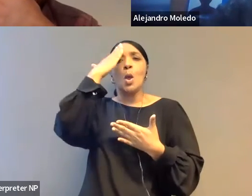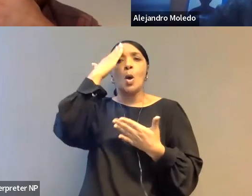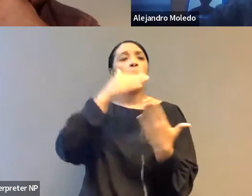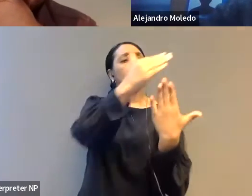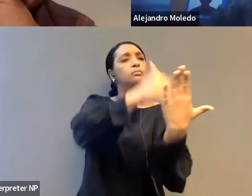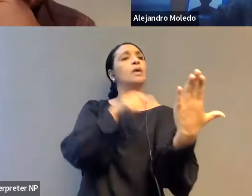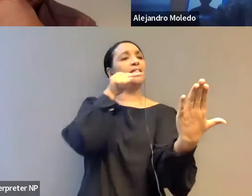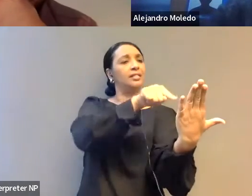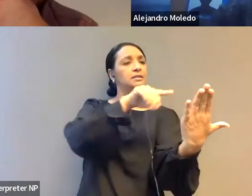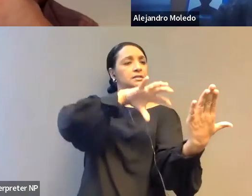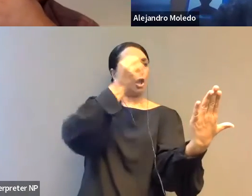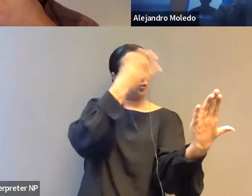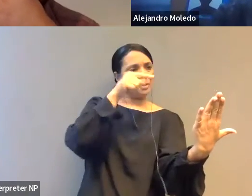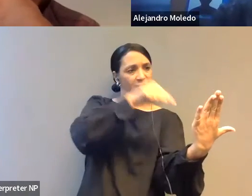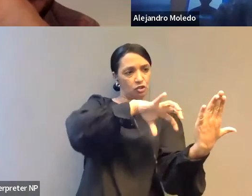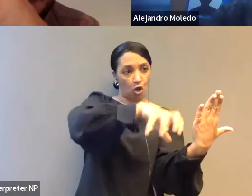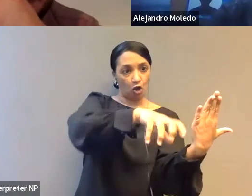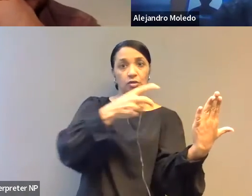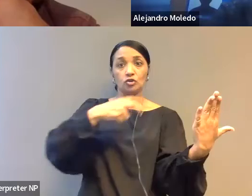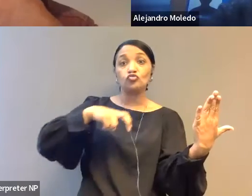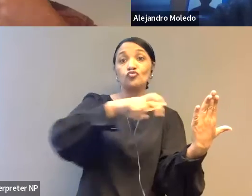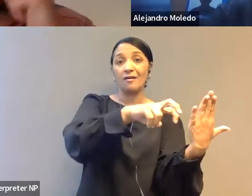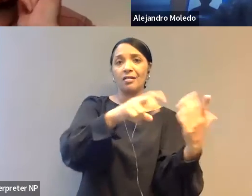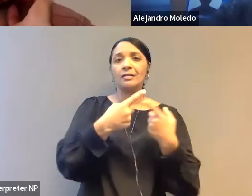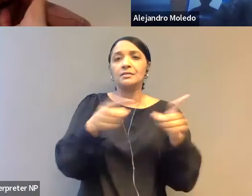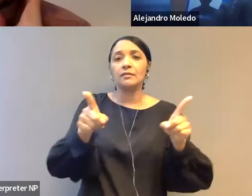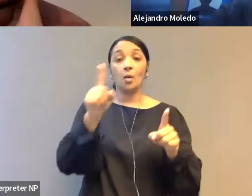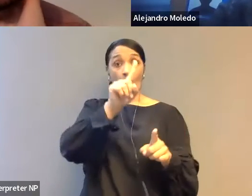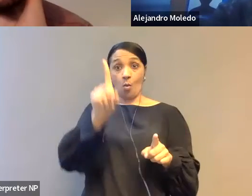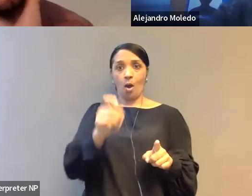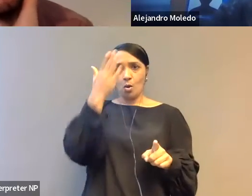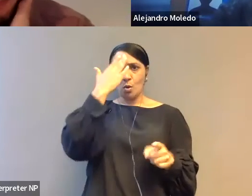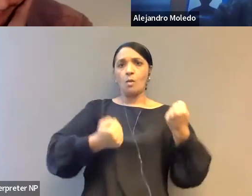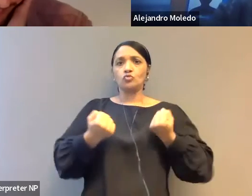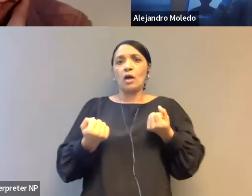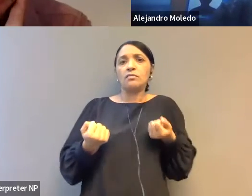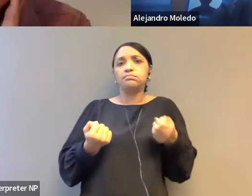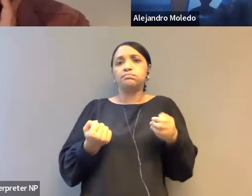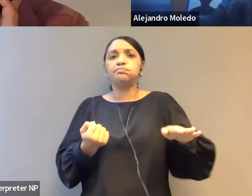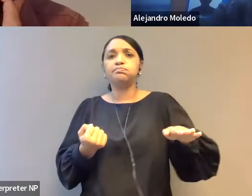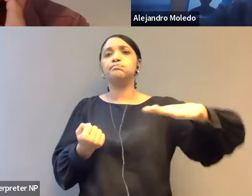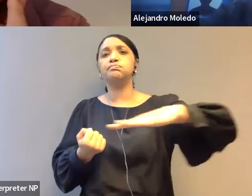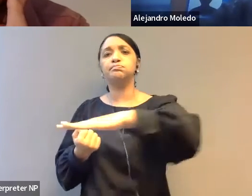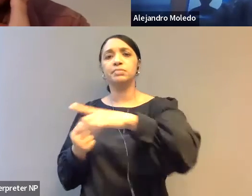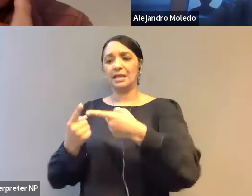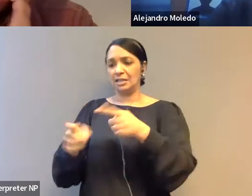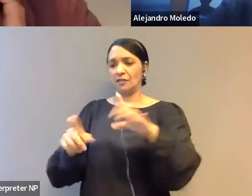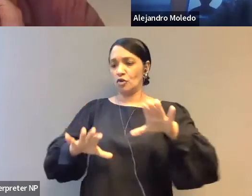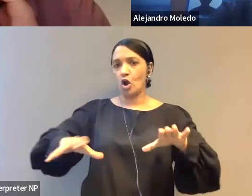to this information when traveling, because when you move with you car from city to city or from country to country,